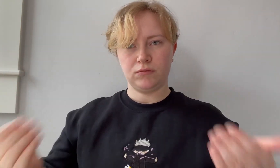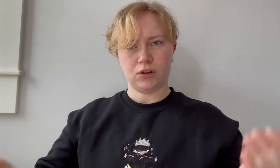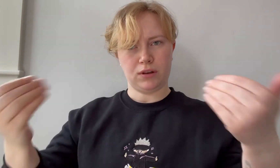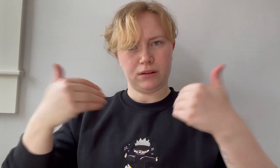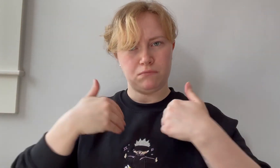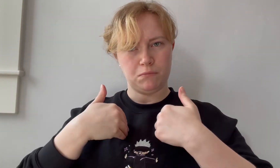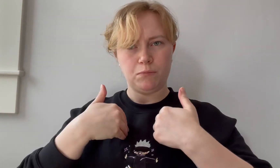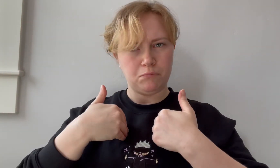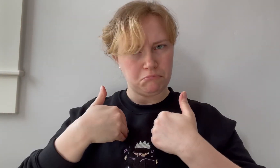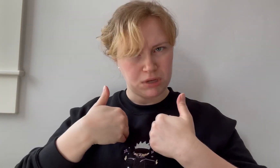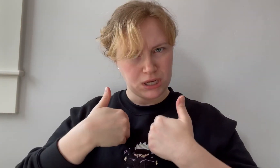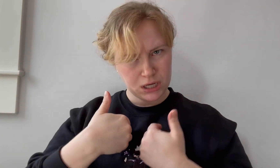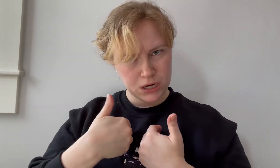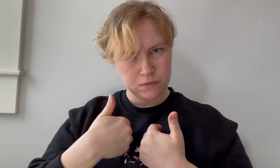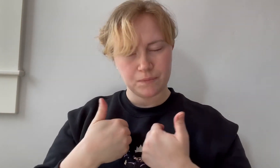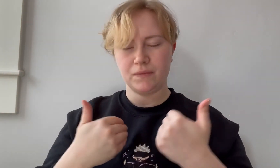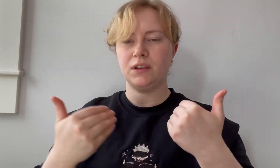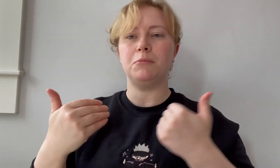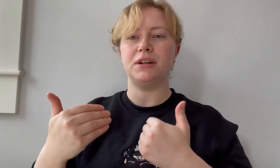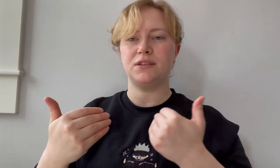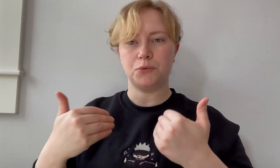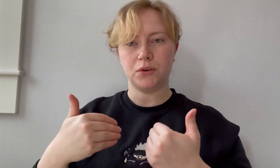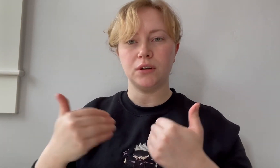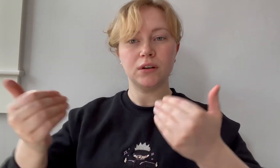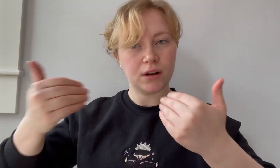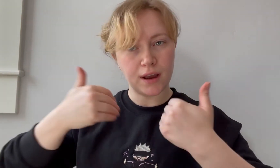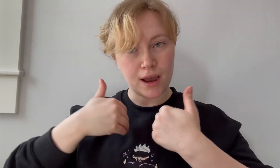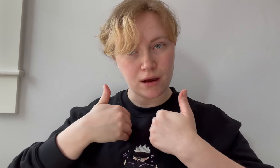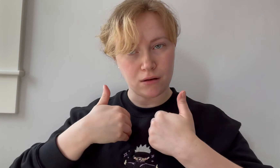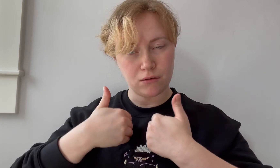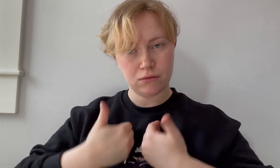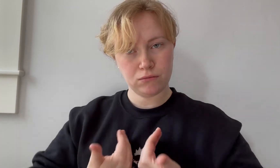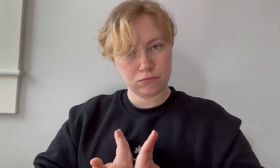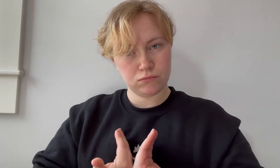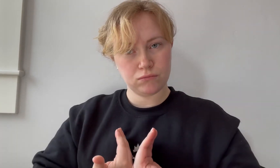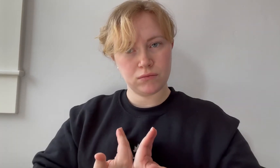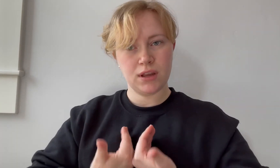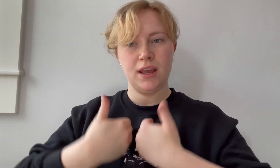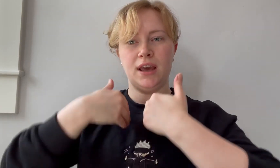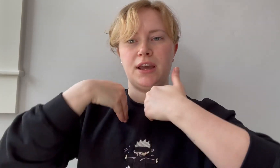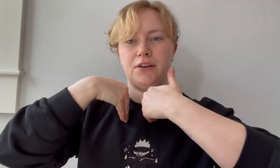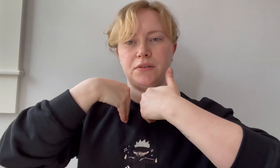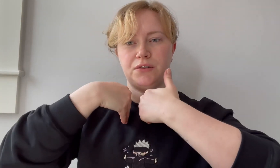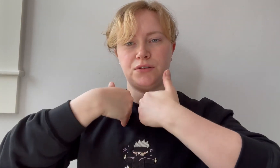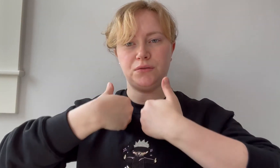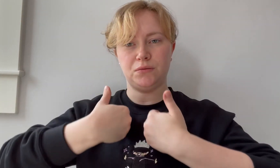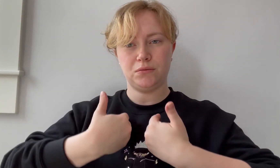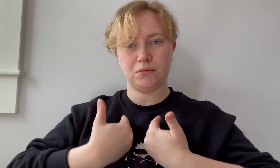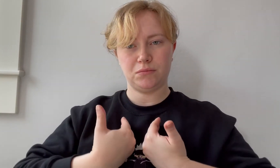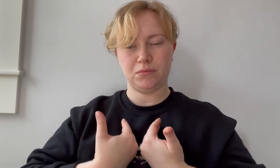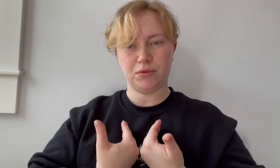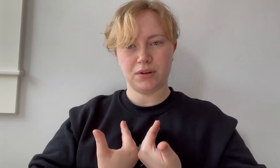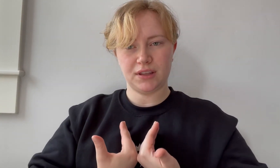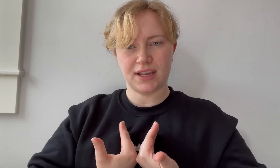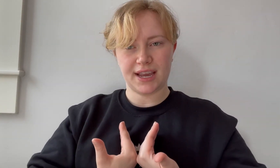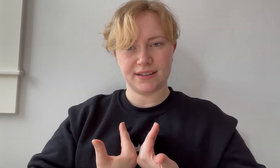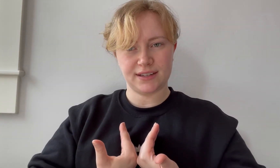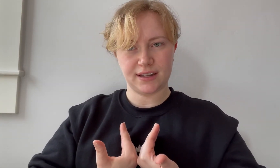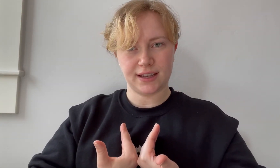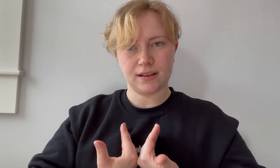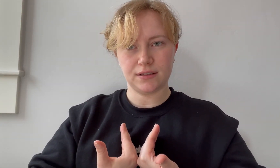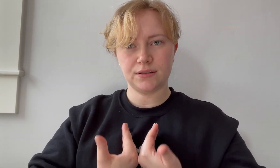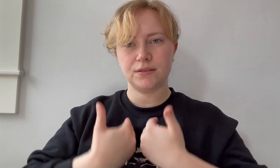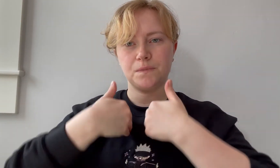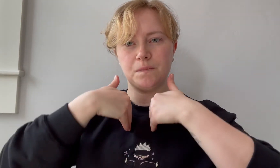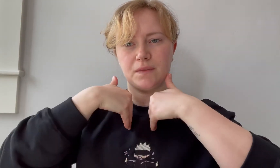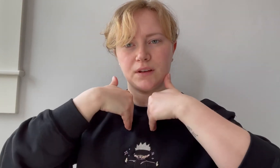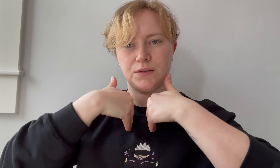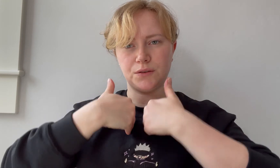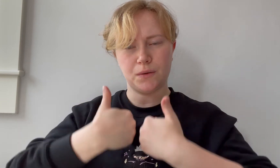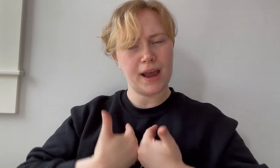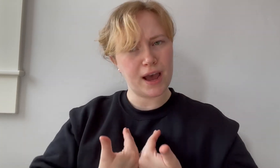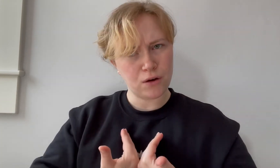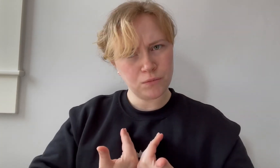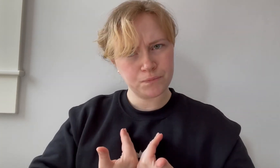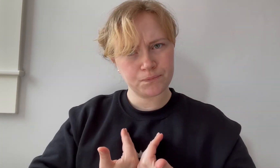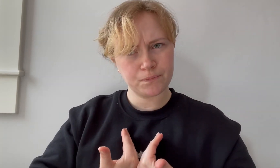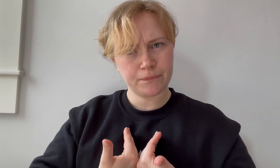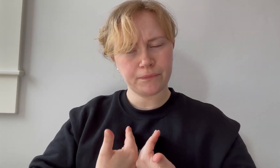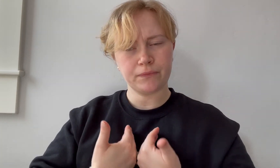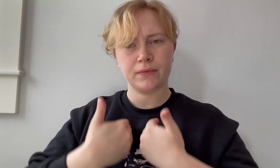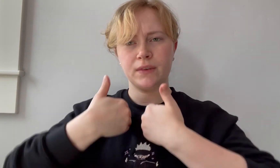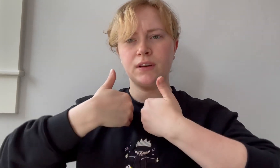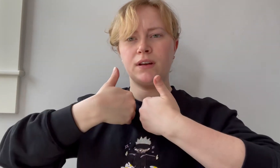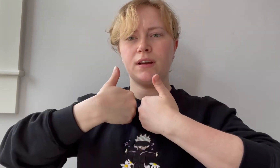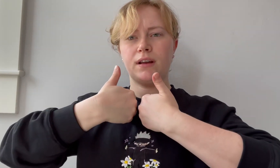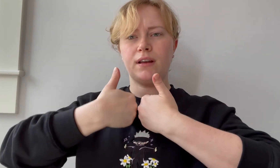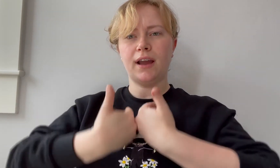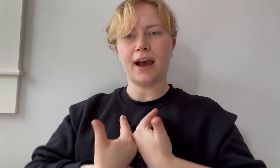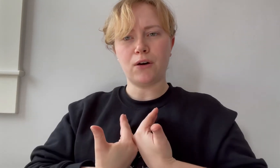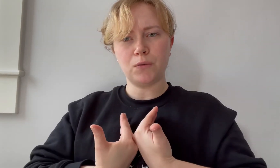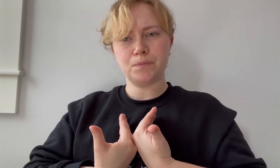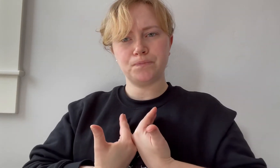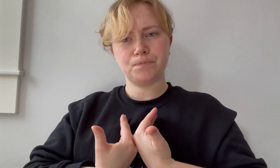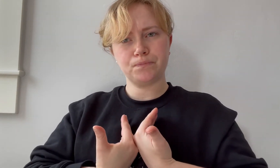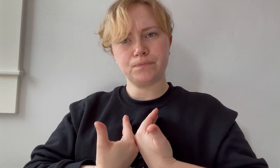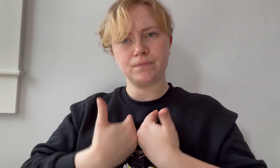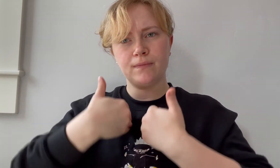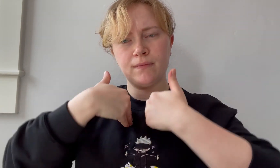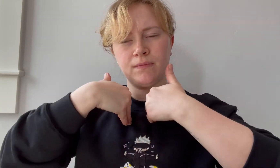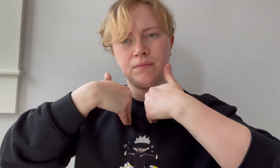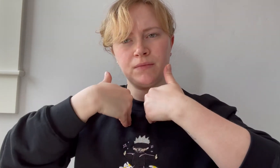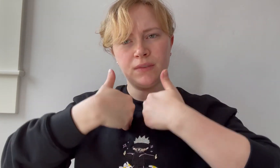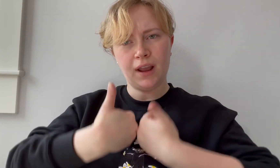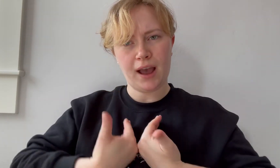go like me but it's more how and you're going to put the hands down like this so how how how